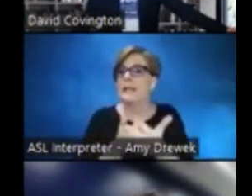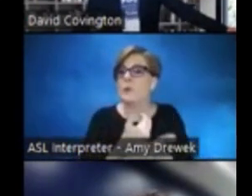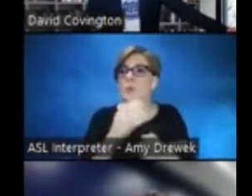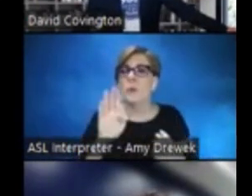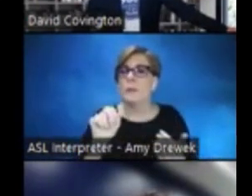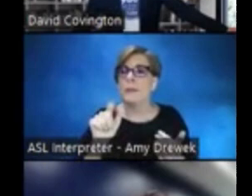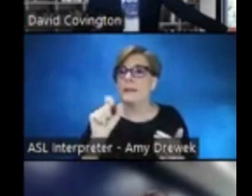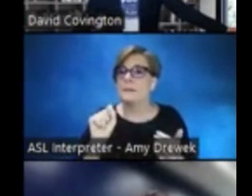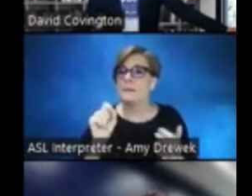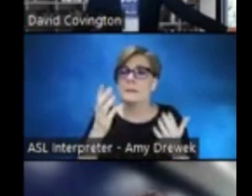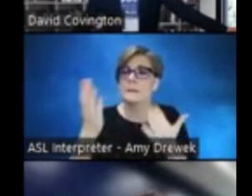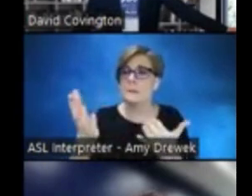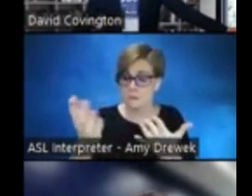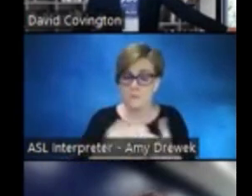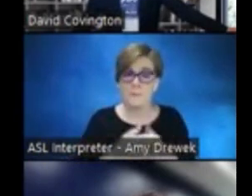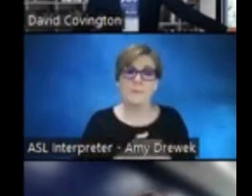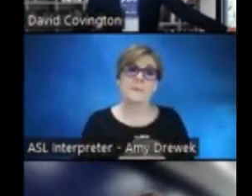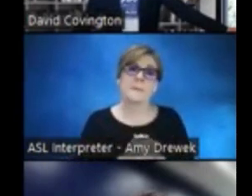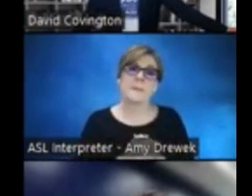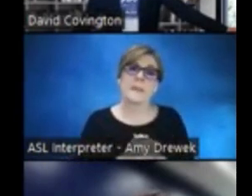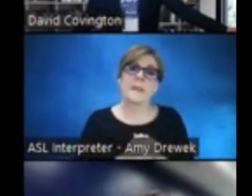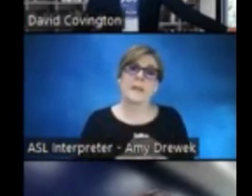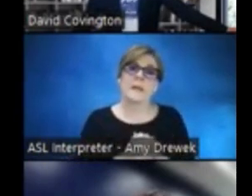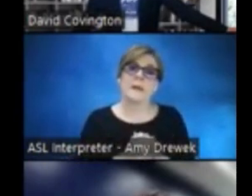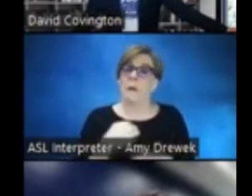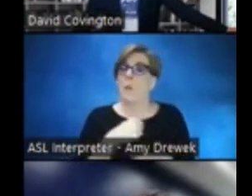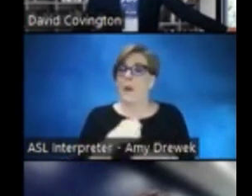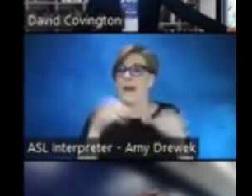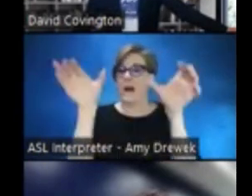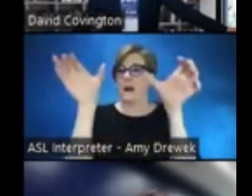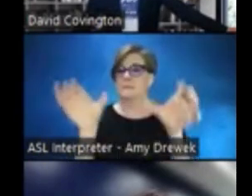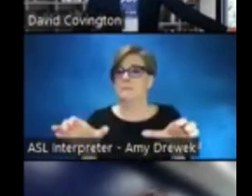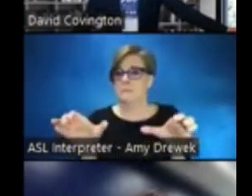WE HAVE THINGS SEPARATED THROUGHOUT.